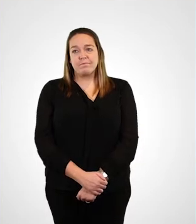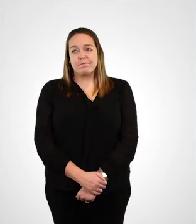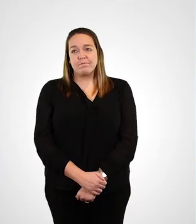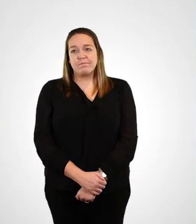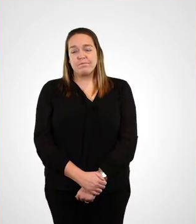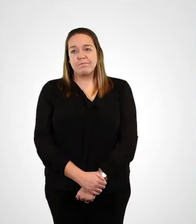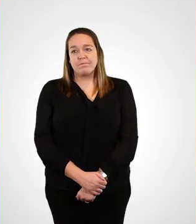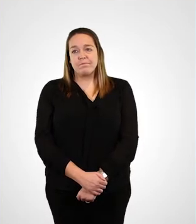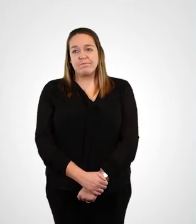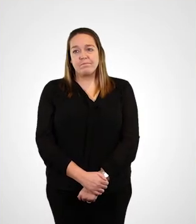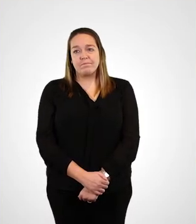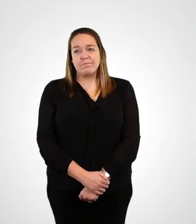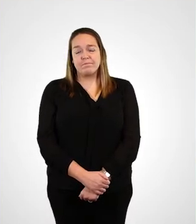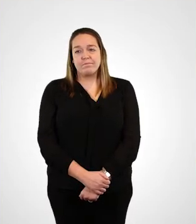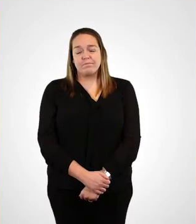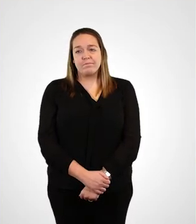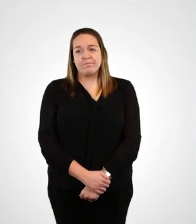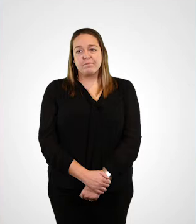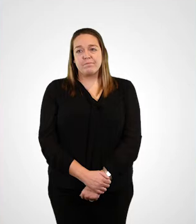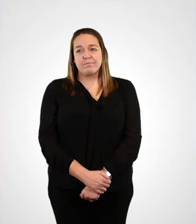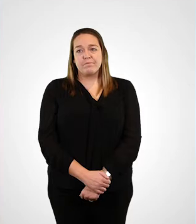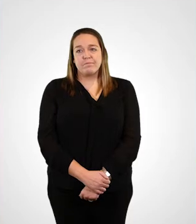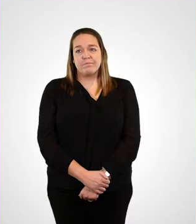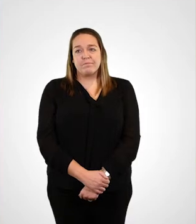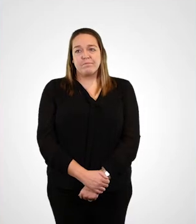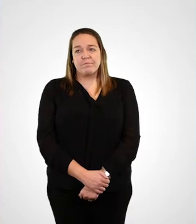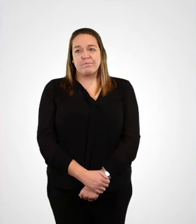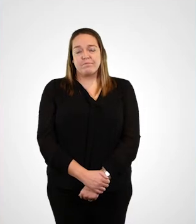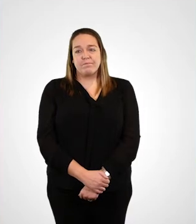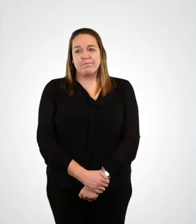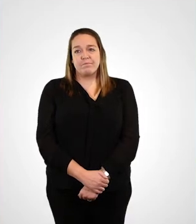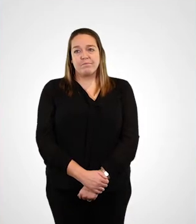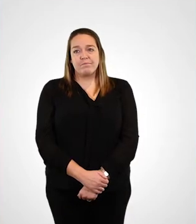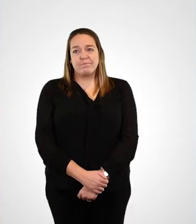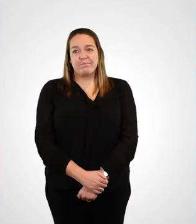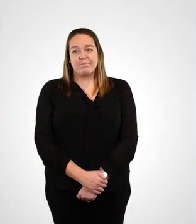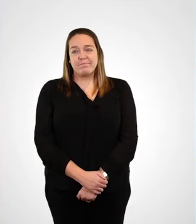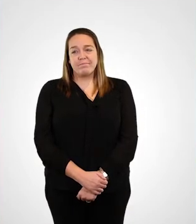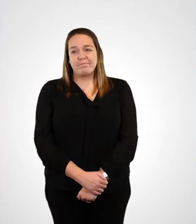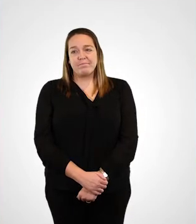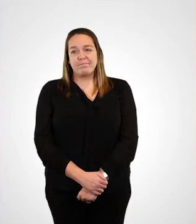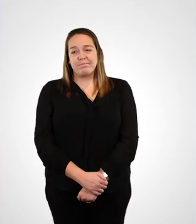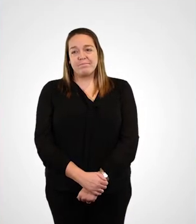Is it like your bow, pink and yellow, your favourite colours? No, it's orange.